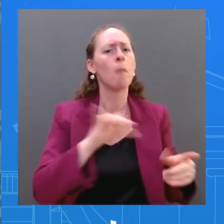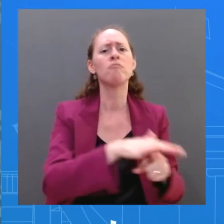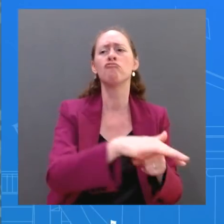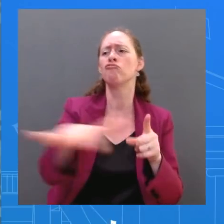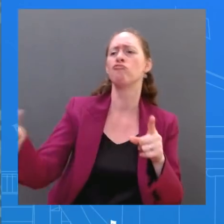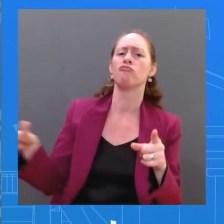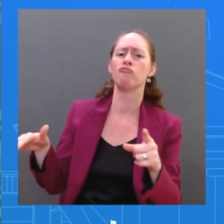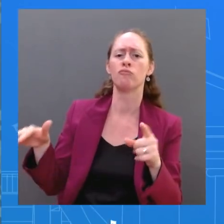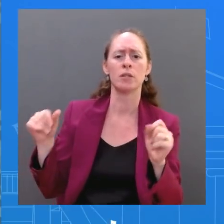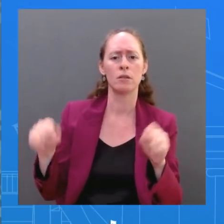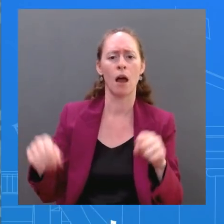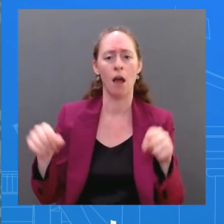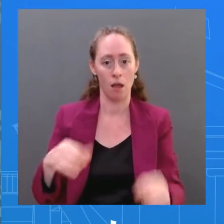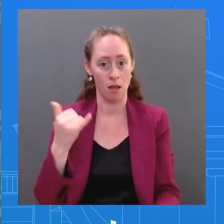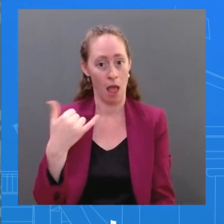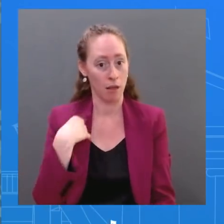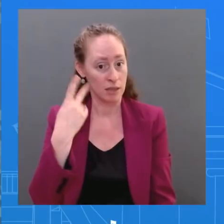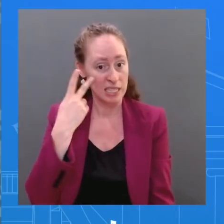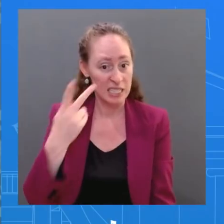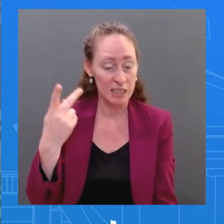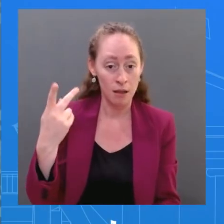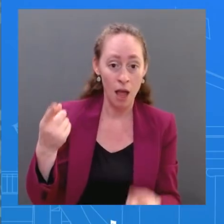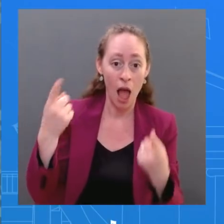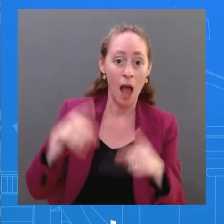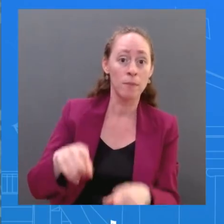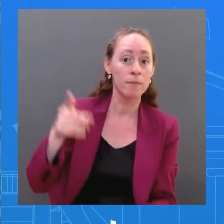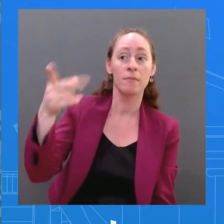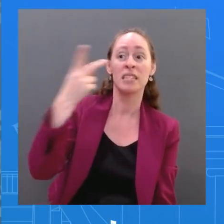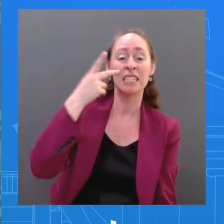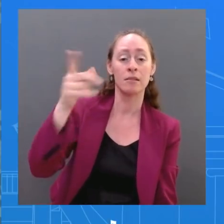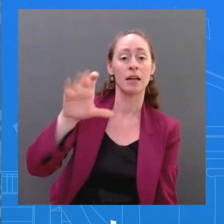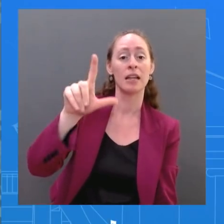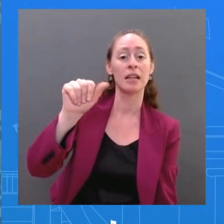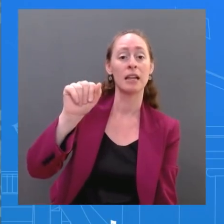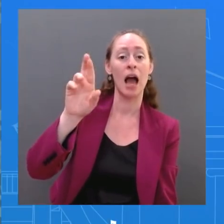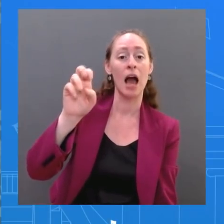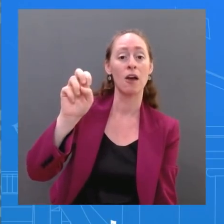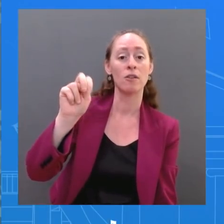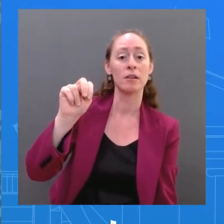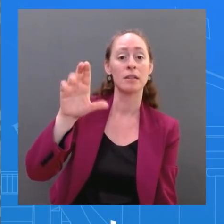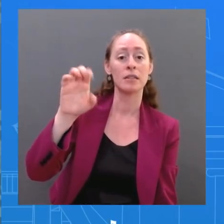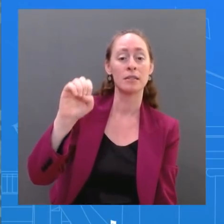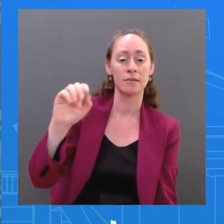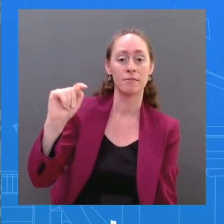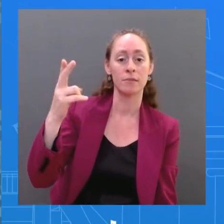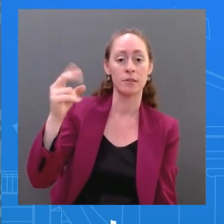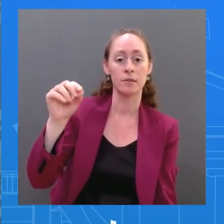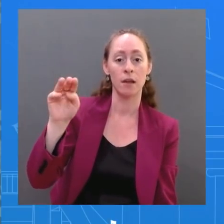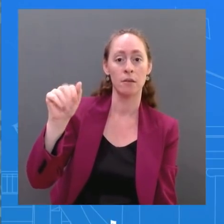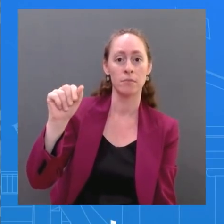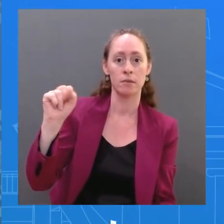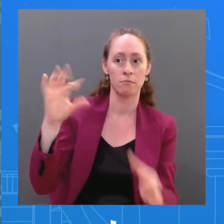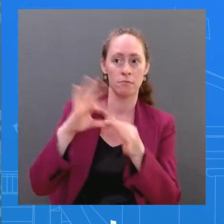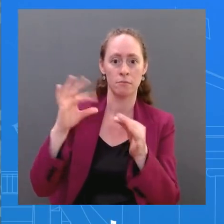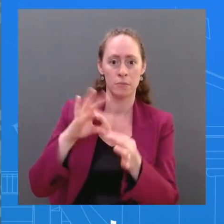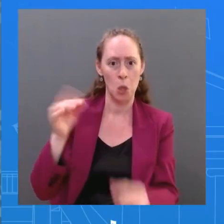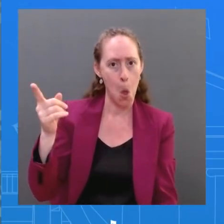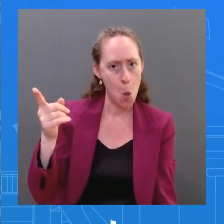And that is something we should really listen to and pay close attention to. And it is going to happen. This is something that the President has said.